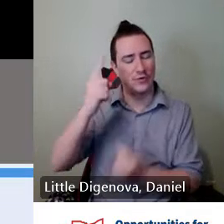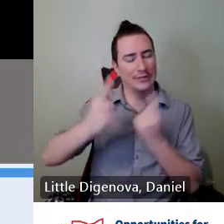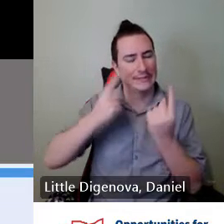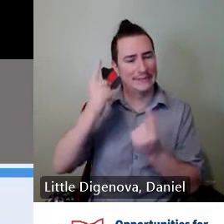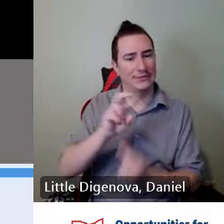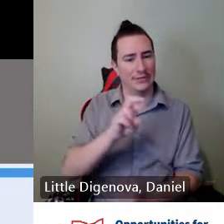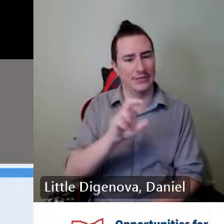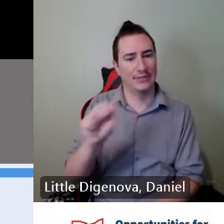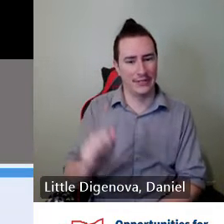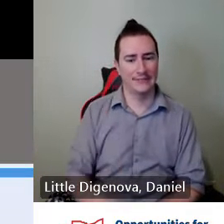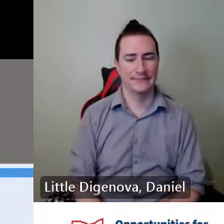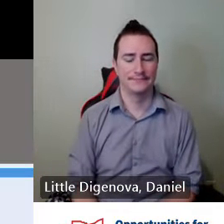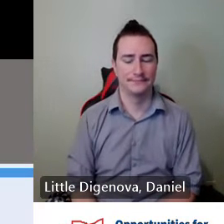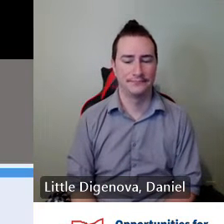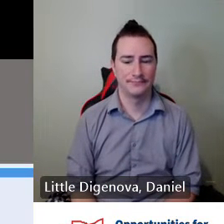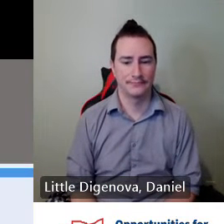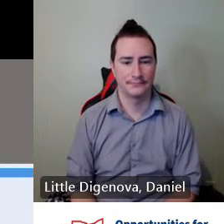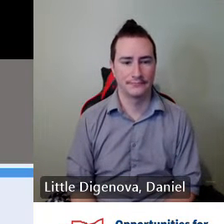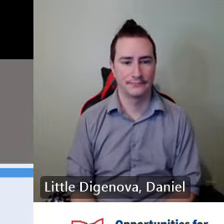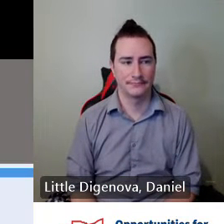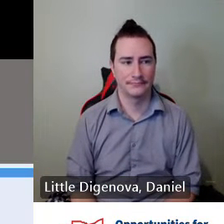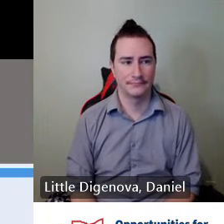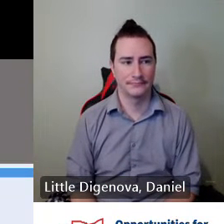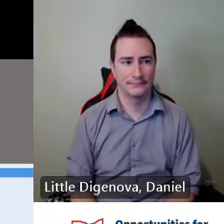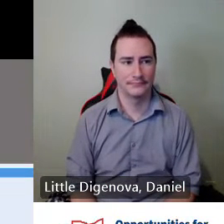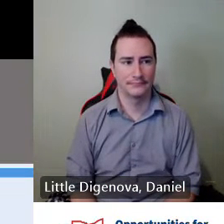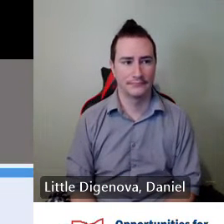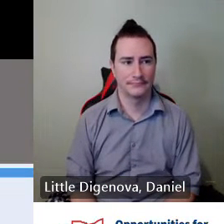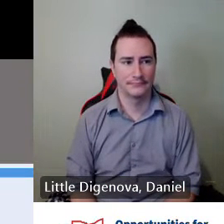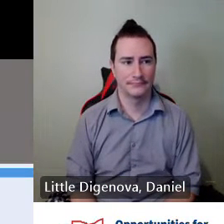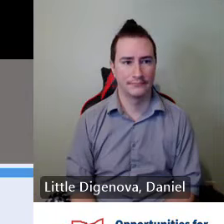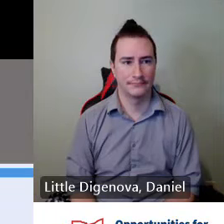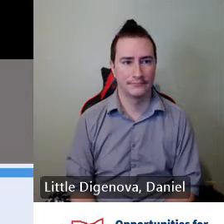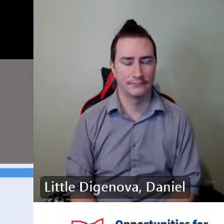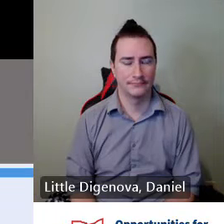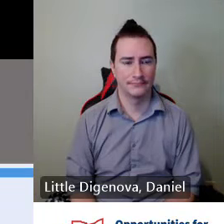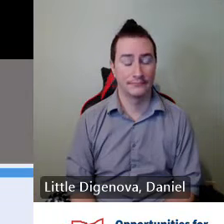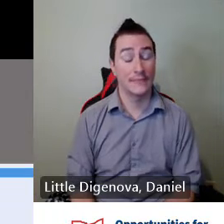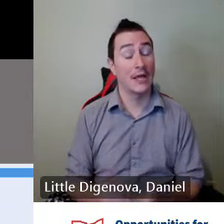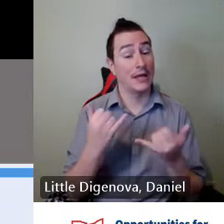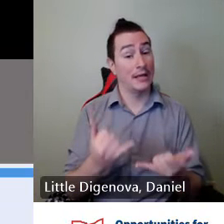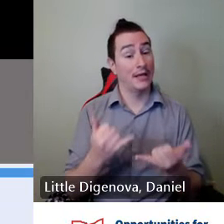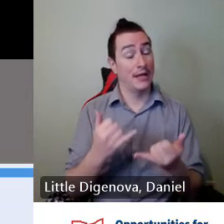So now, let's talk about disclosure. When an employee has an invisible disability, it's